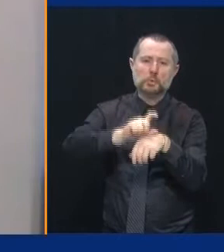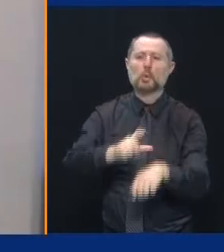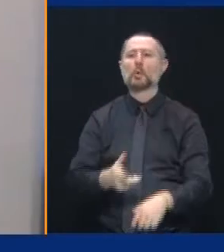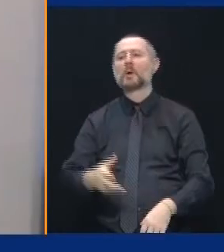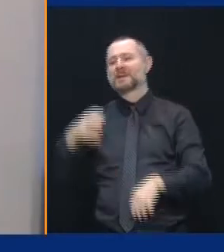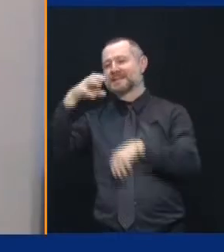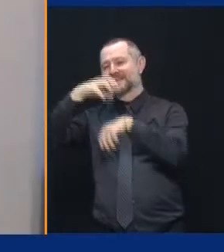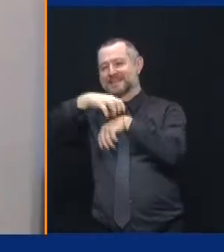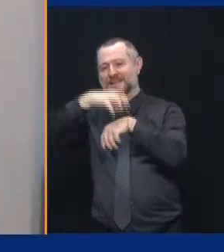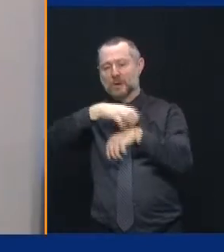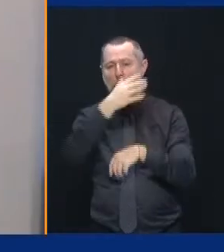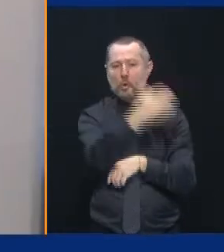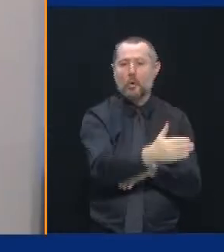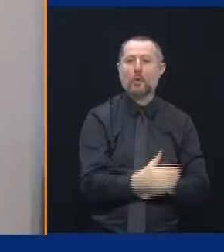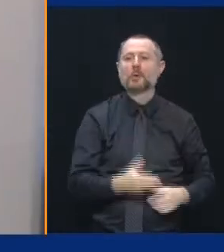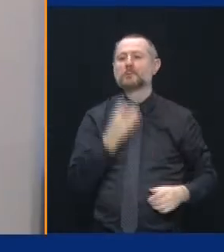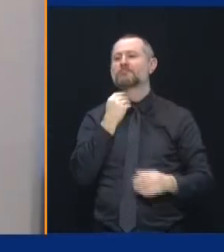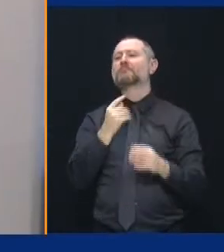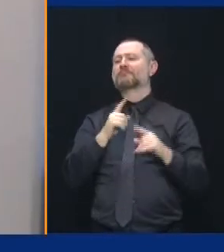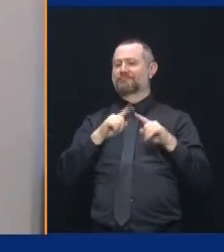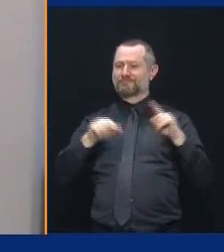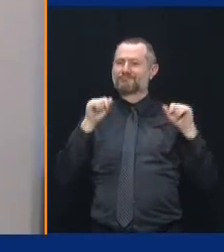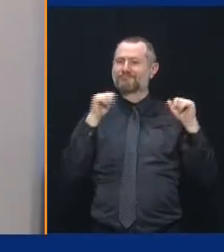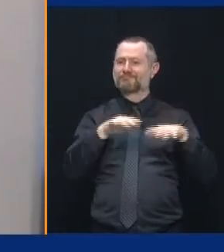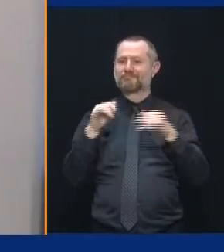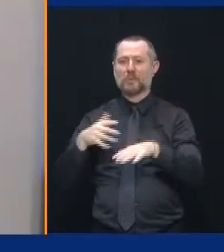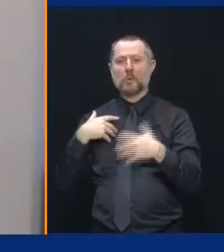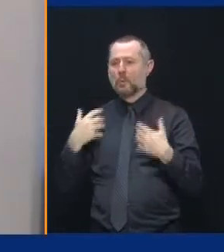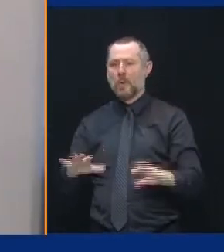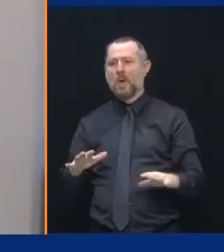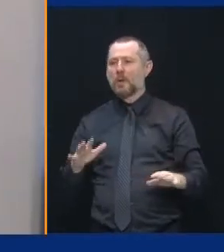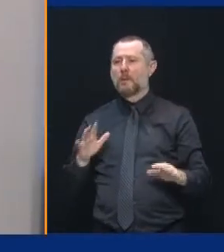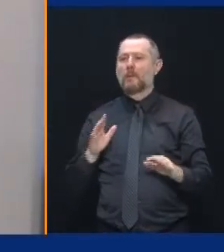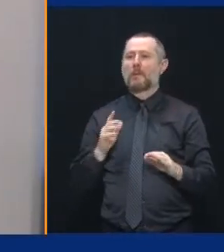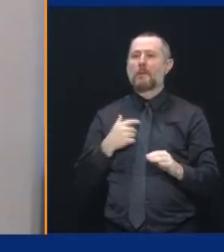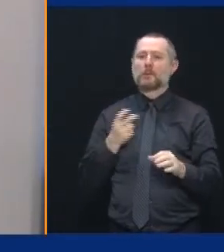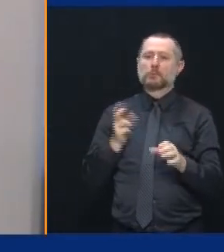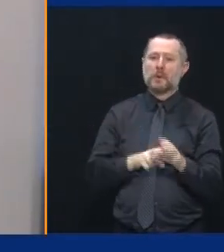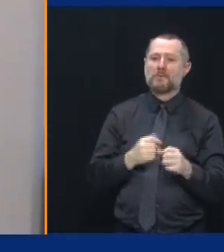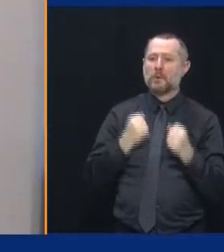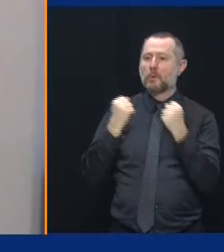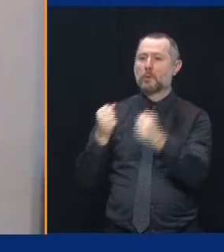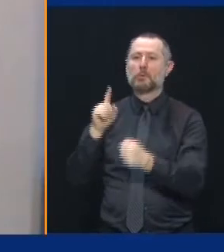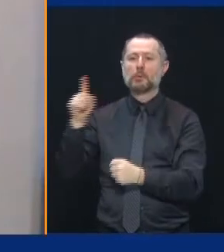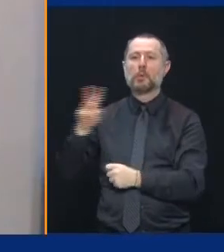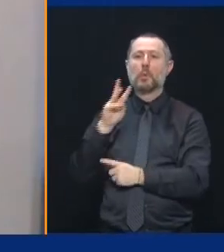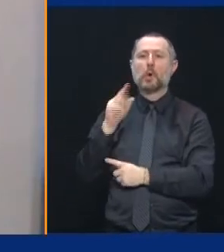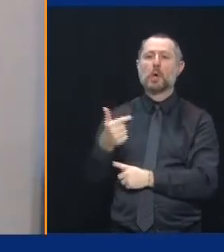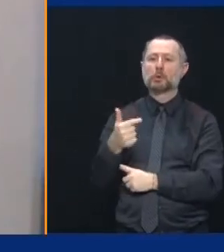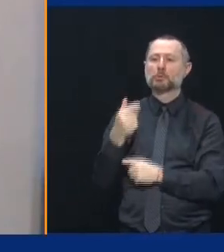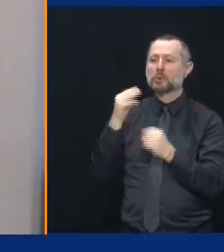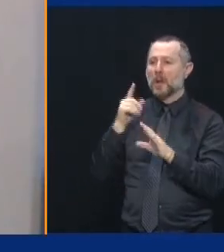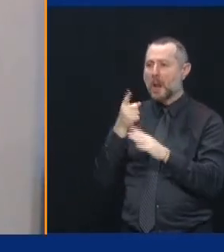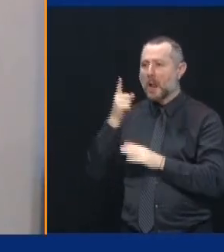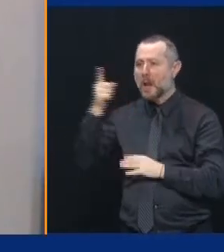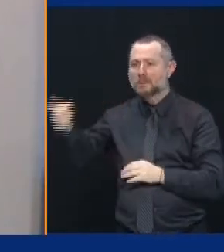SPECIALIZE WITH THE COMMUNITY, THE CHURCHES, THE SYNAGOGUE AND